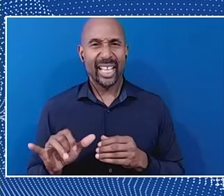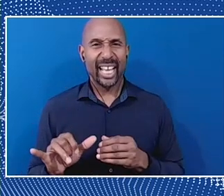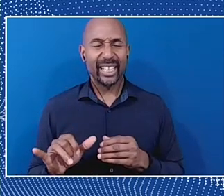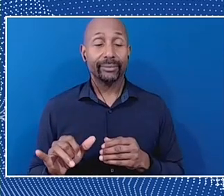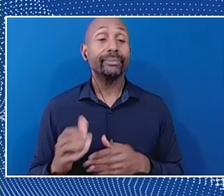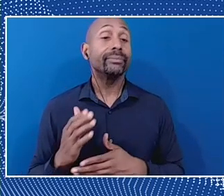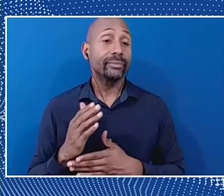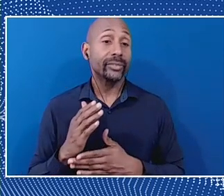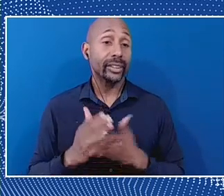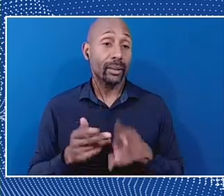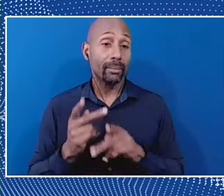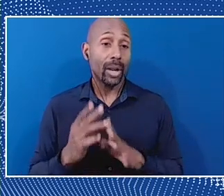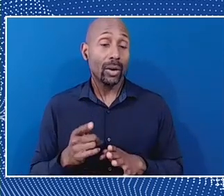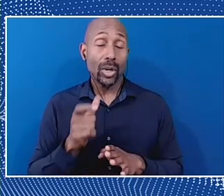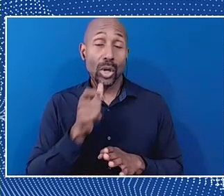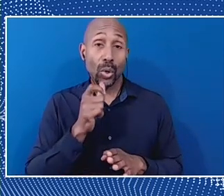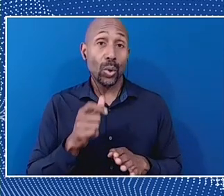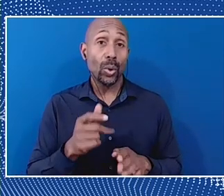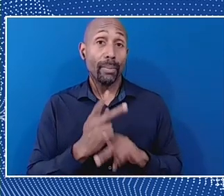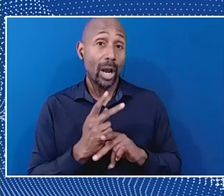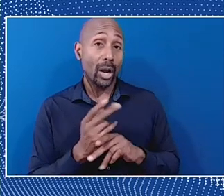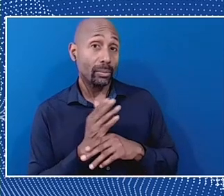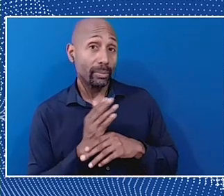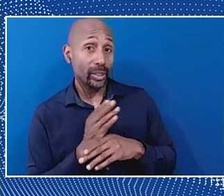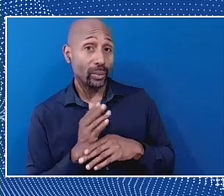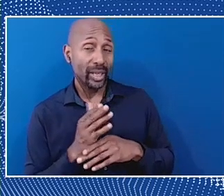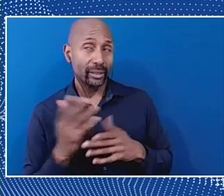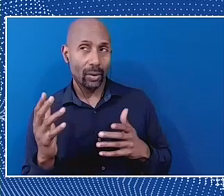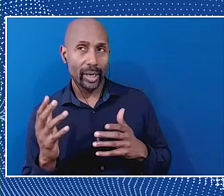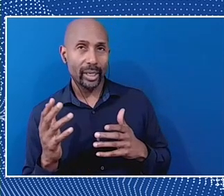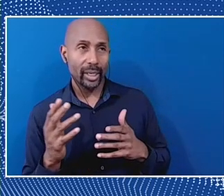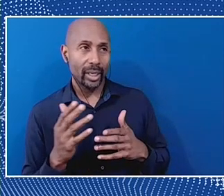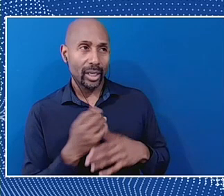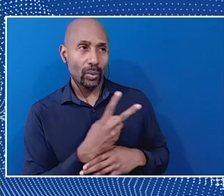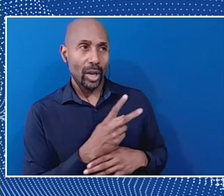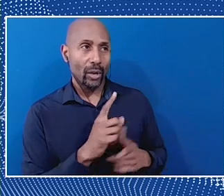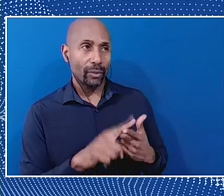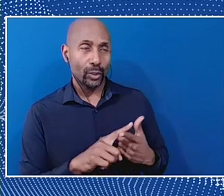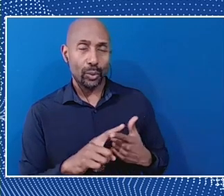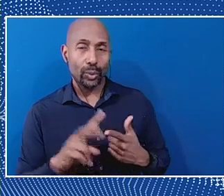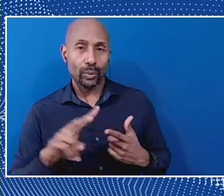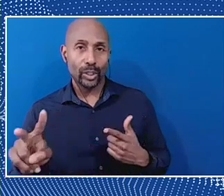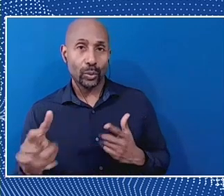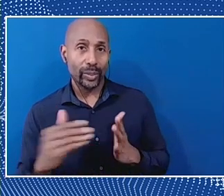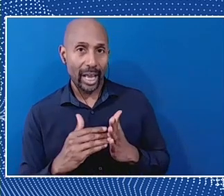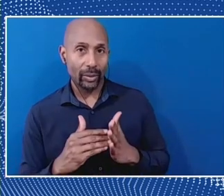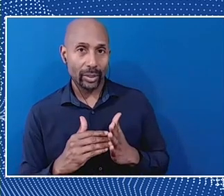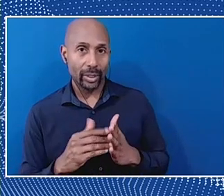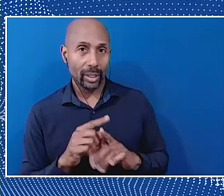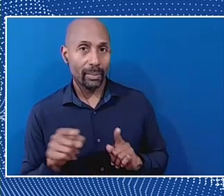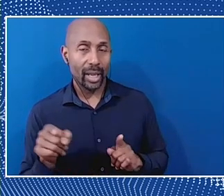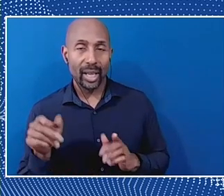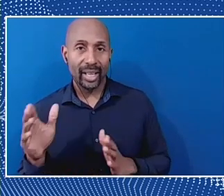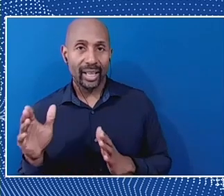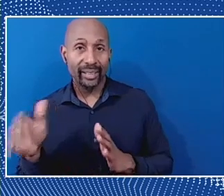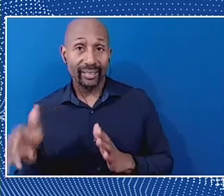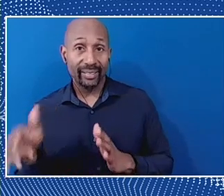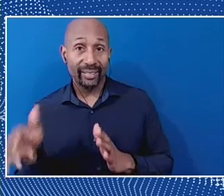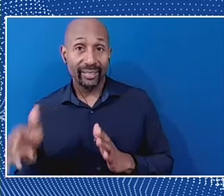borrowed between 12 and 22 K, who are currently not on SAVE, who are not having